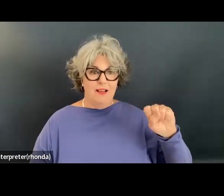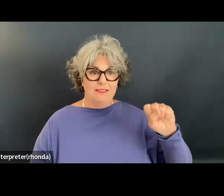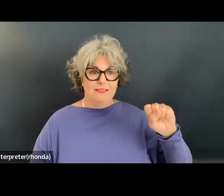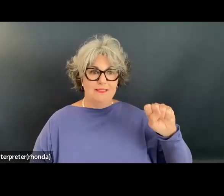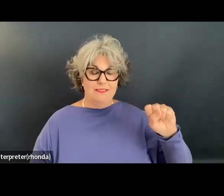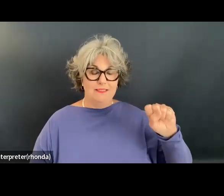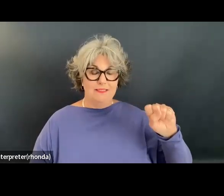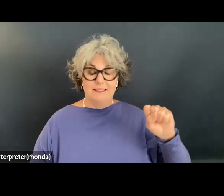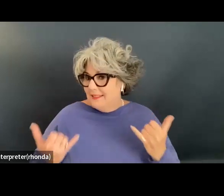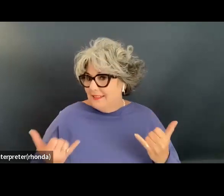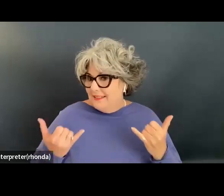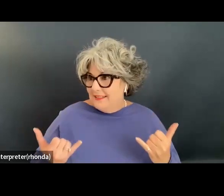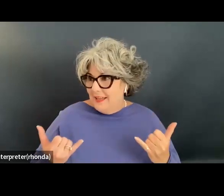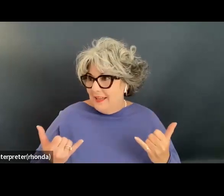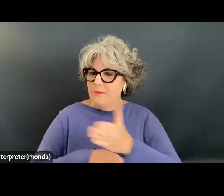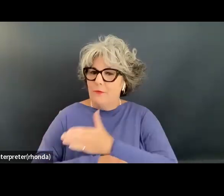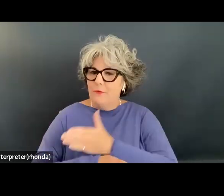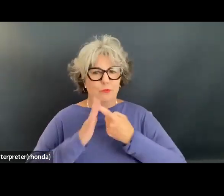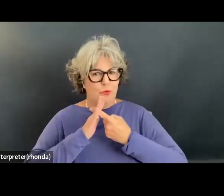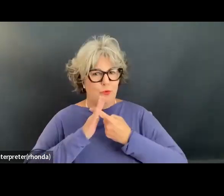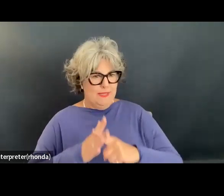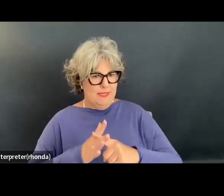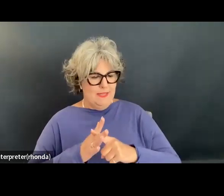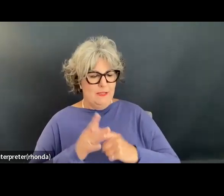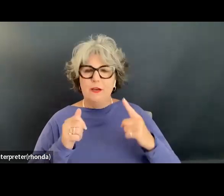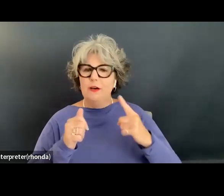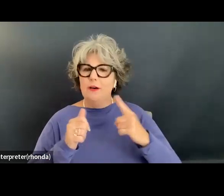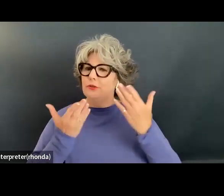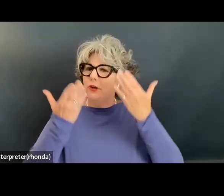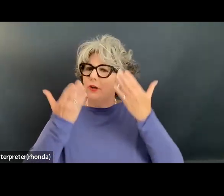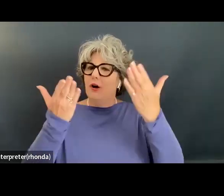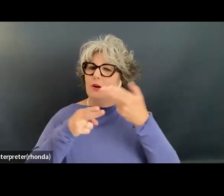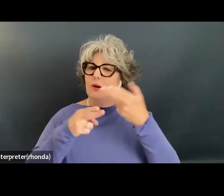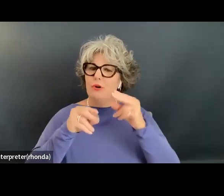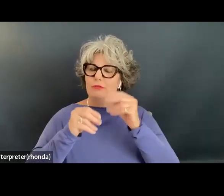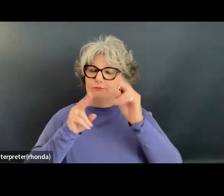Now, before we get started, I would like to offer a brief land acknowledgement.